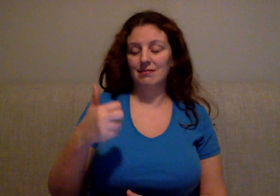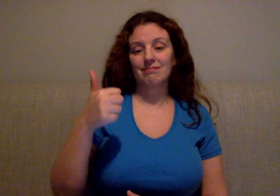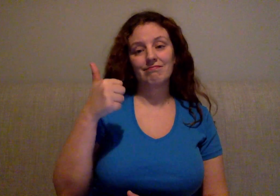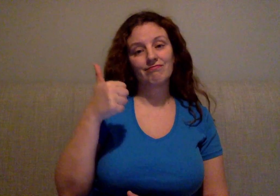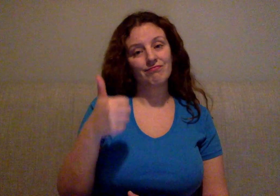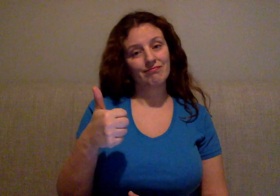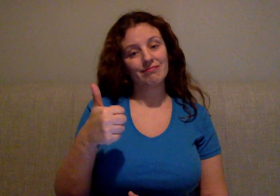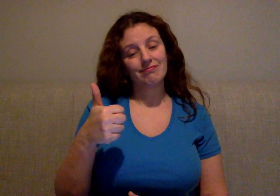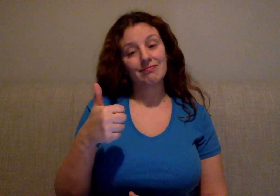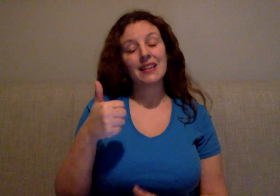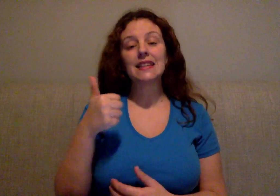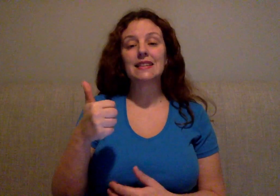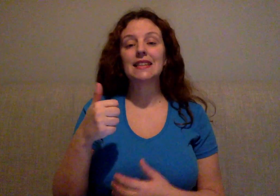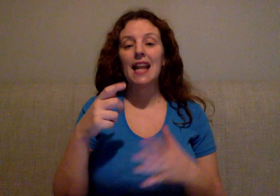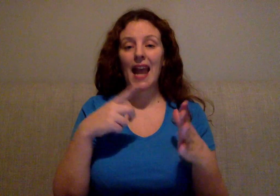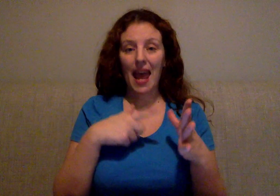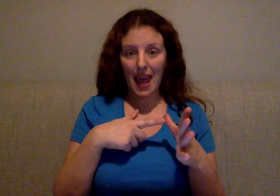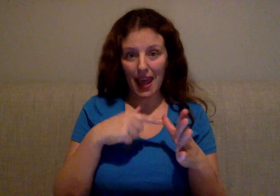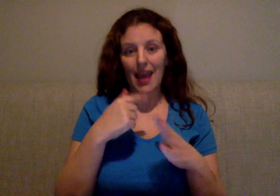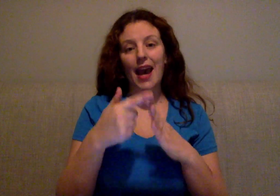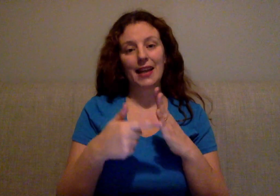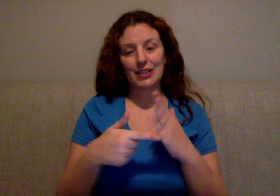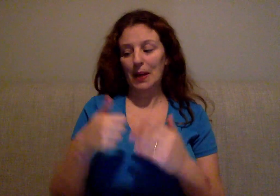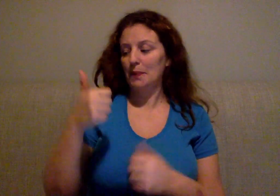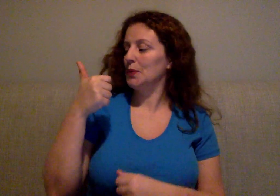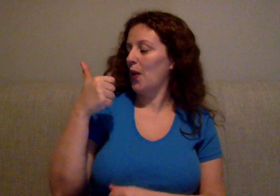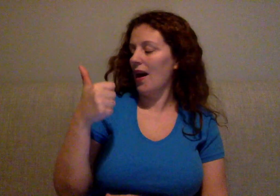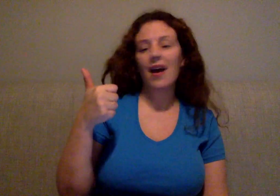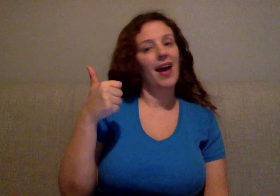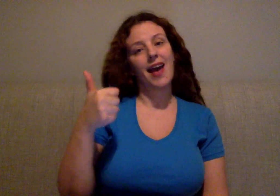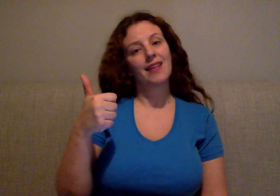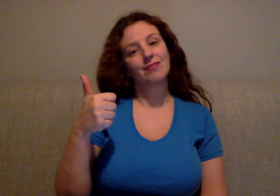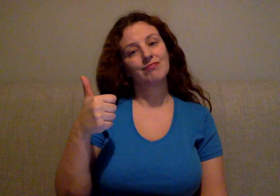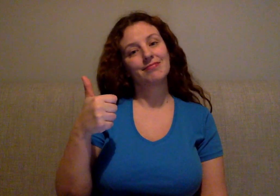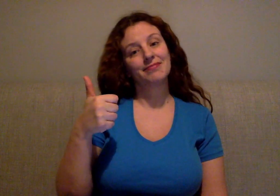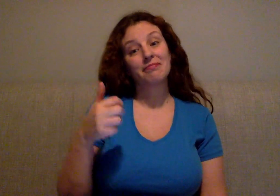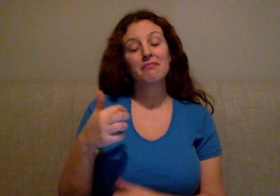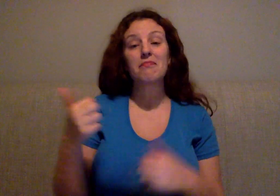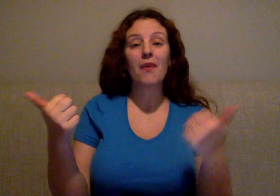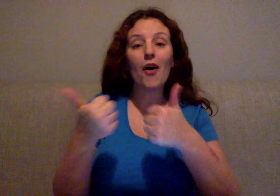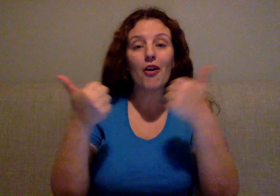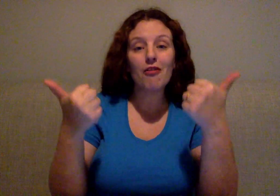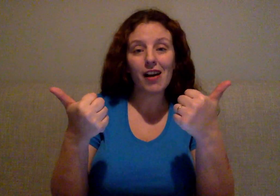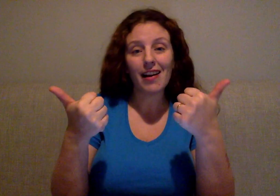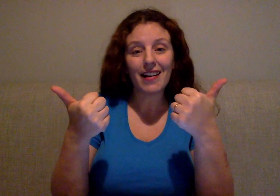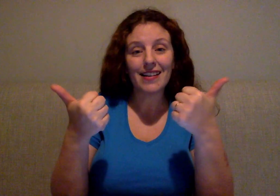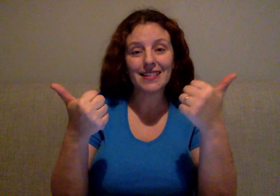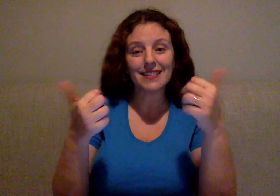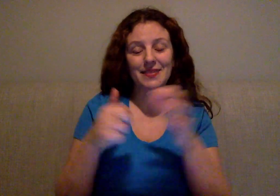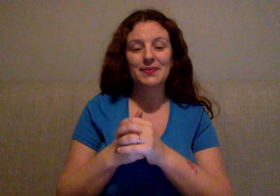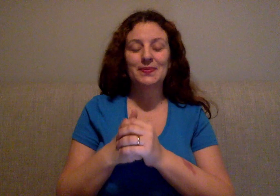[A] handshape ALL RIGHT